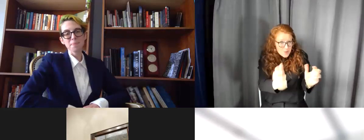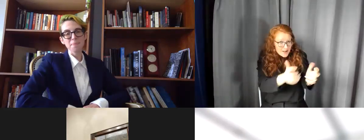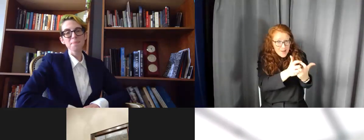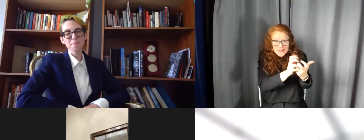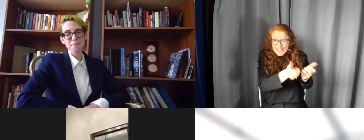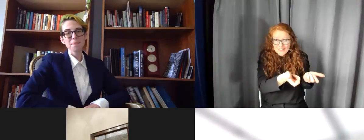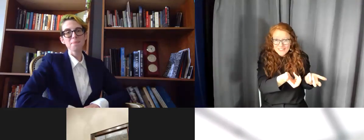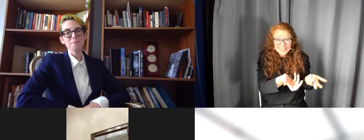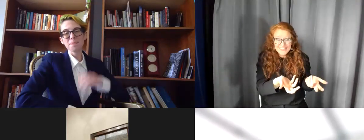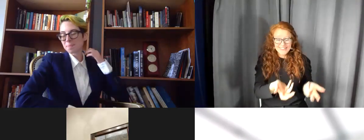Jordan Radford: It's